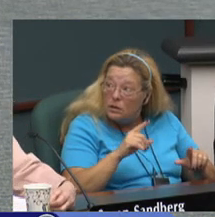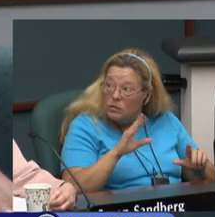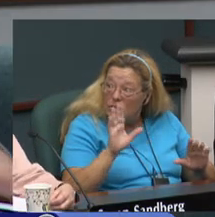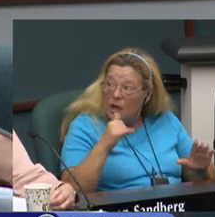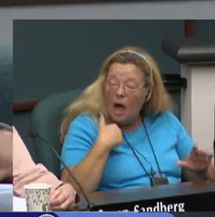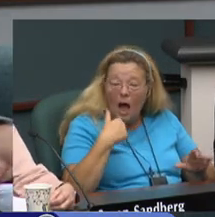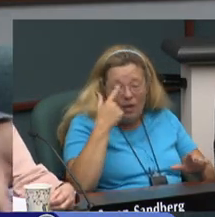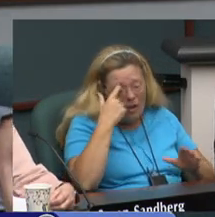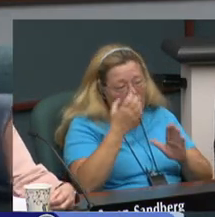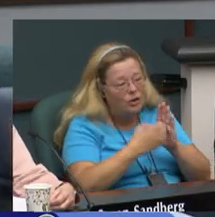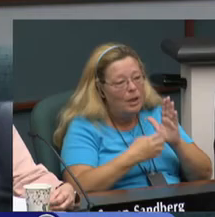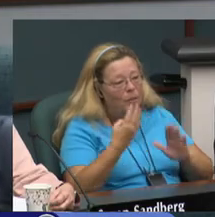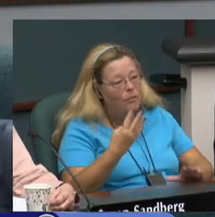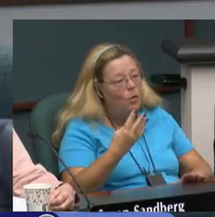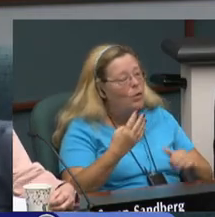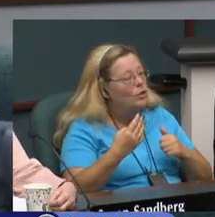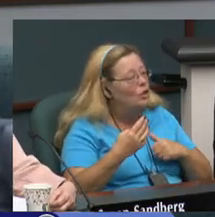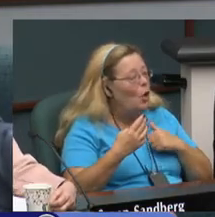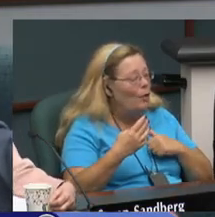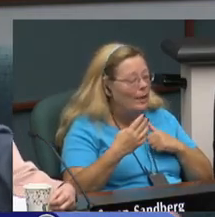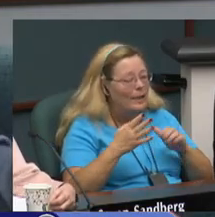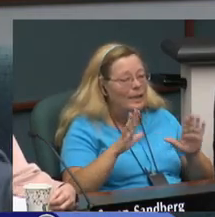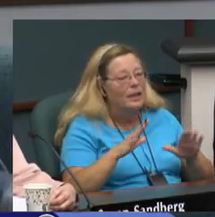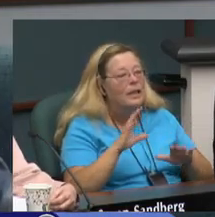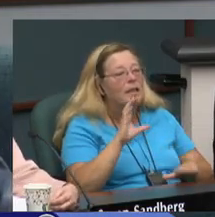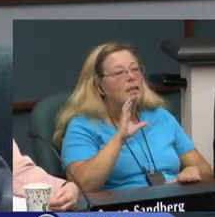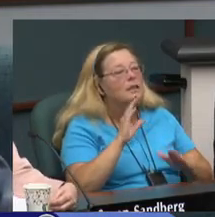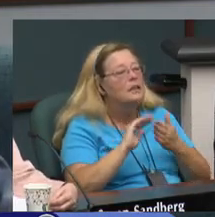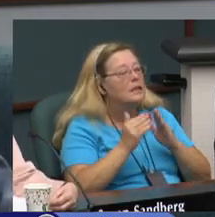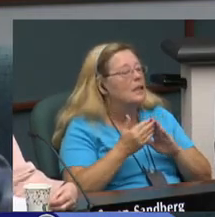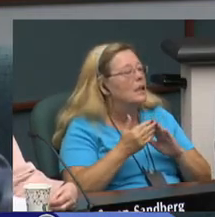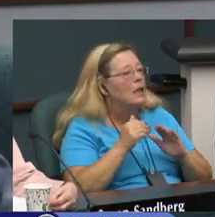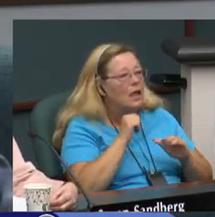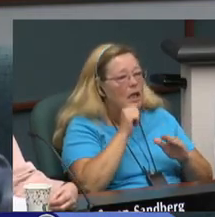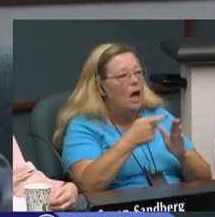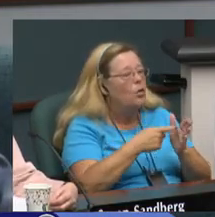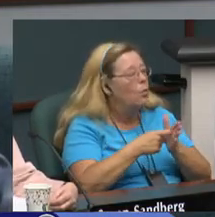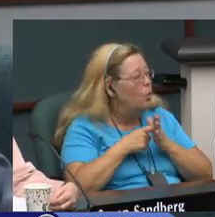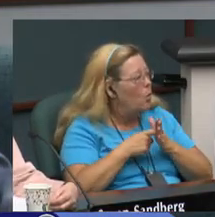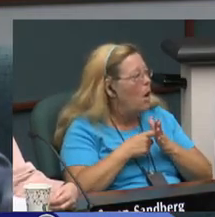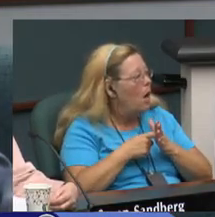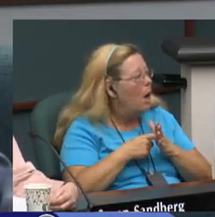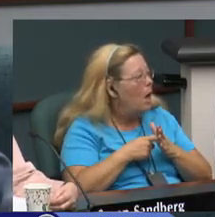chapter 4 you know the city wouldn't necessarily require that for if my